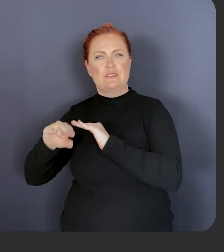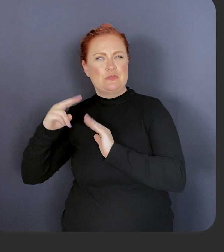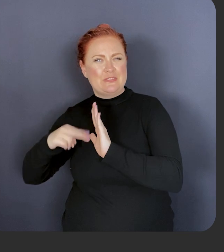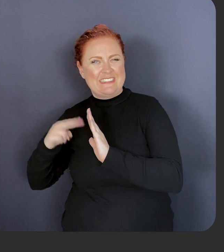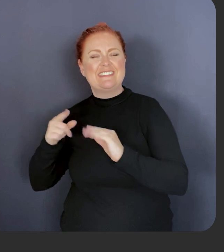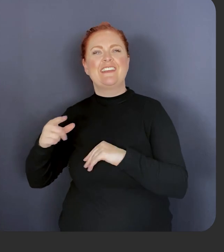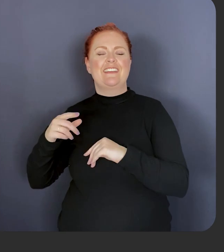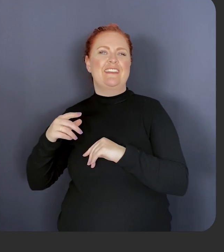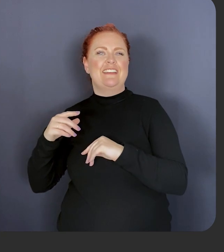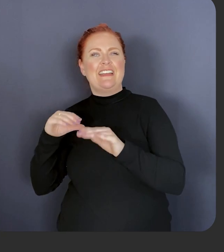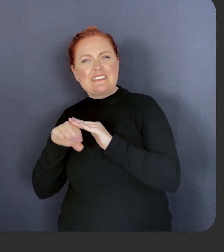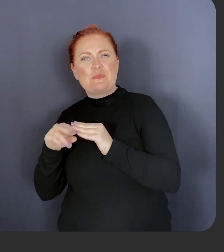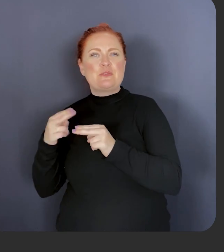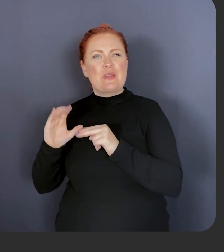You can hear that I turned my voiceover on.